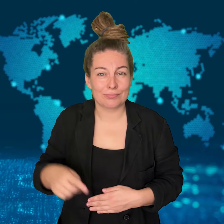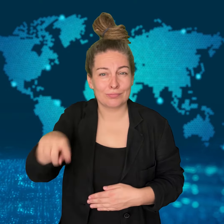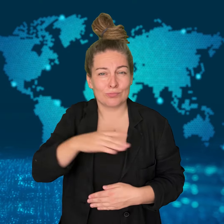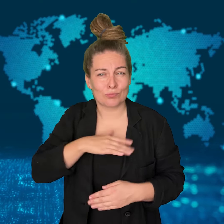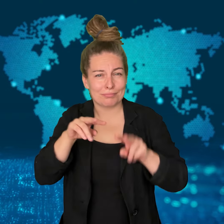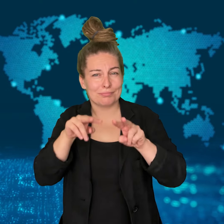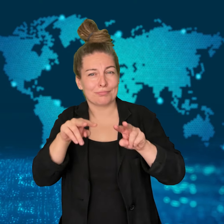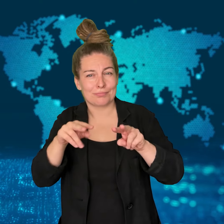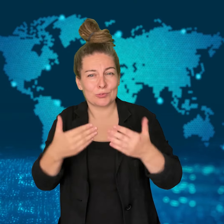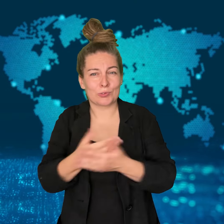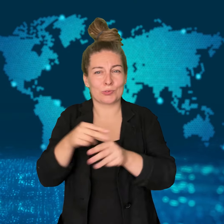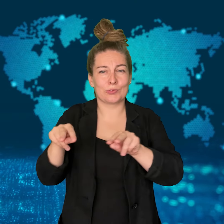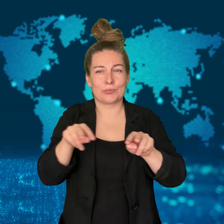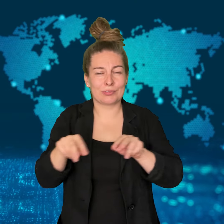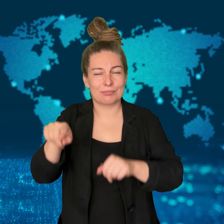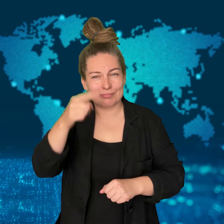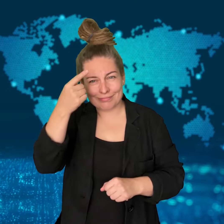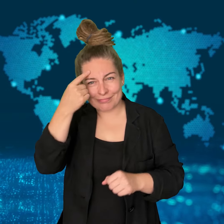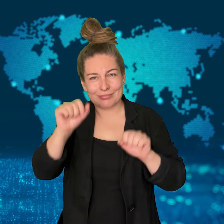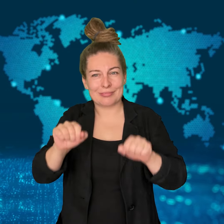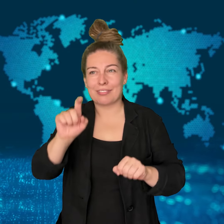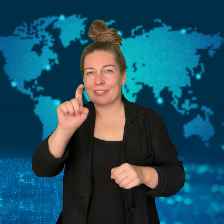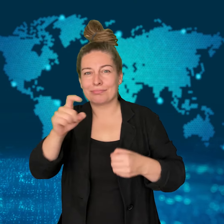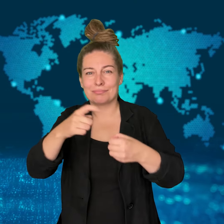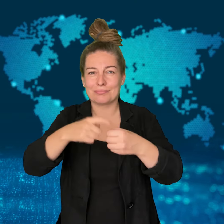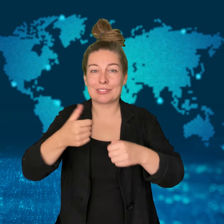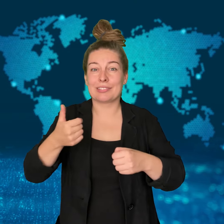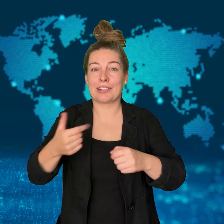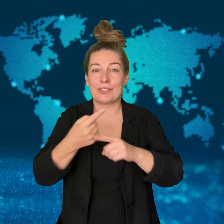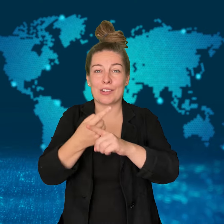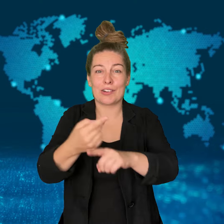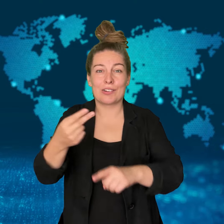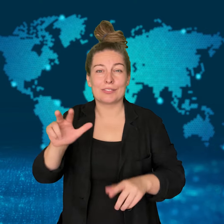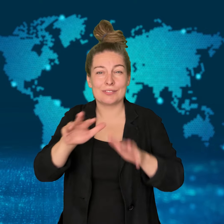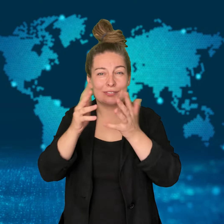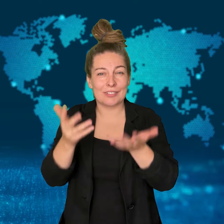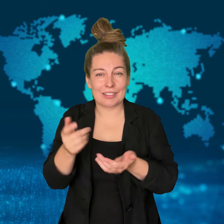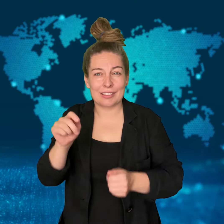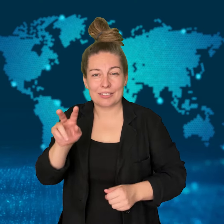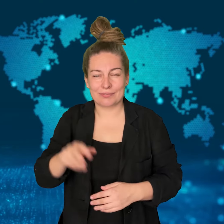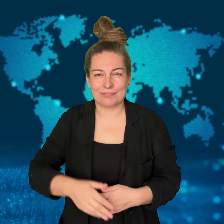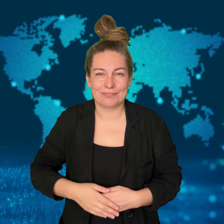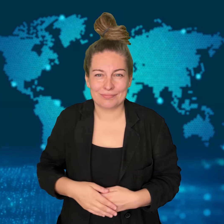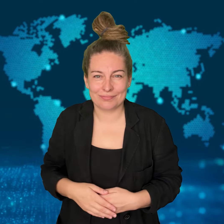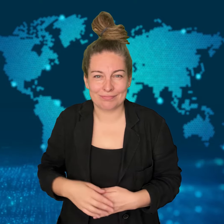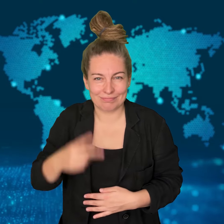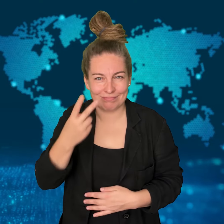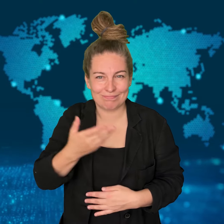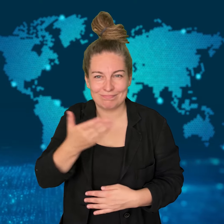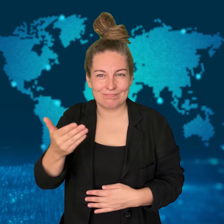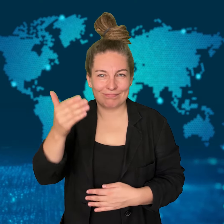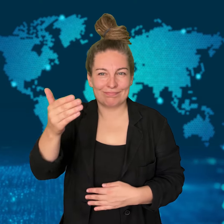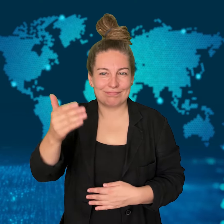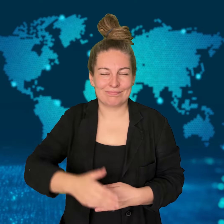Don't forget to subscribe, like, and follow H3 World TV to get new video updates! See you next time!